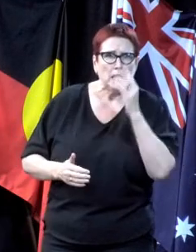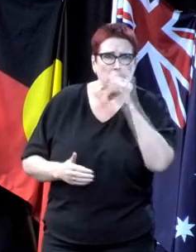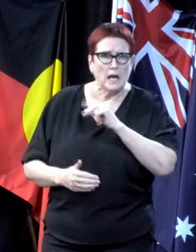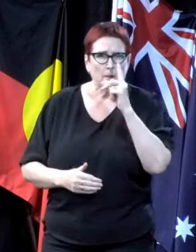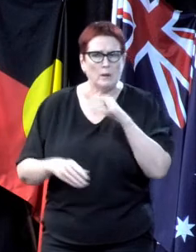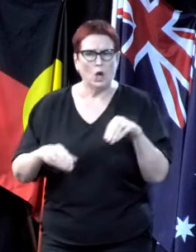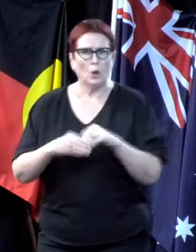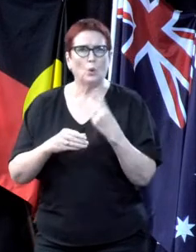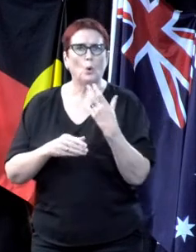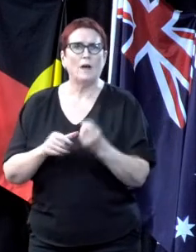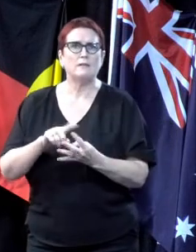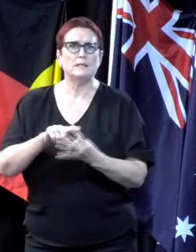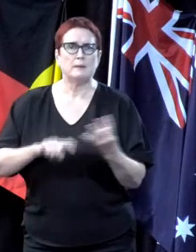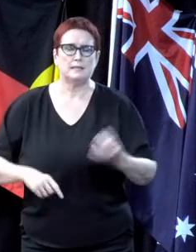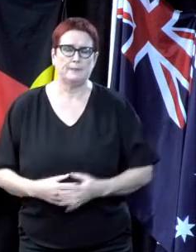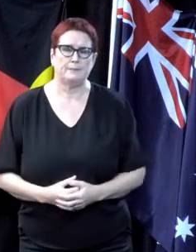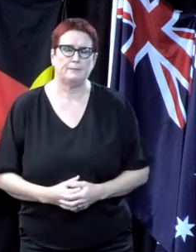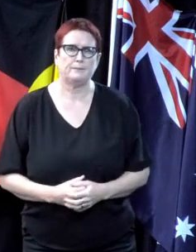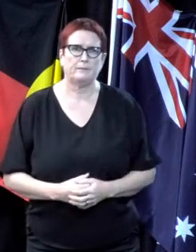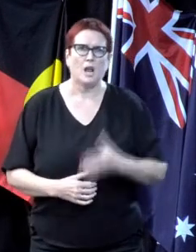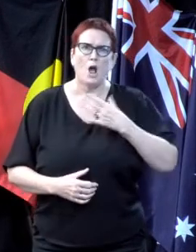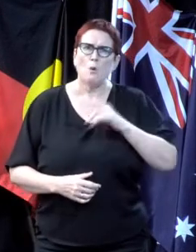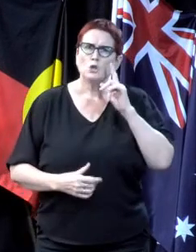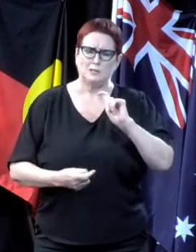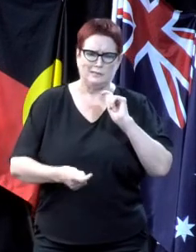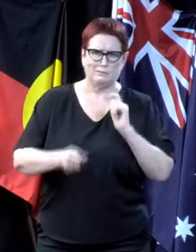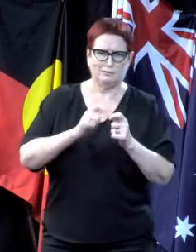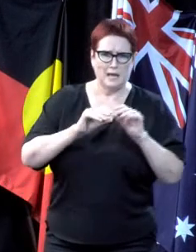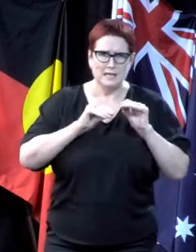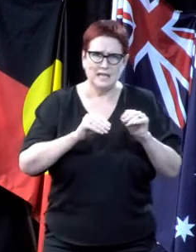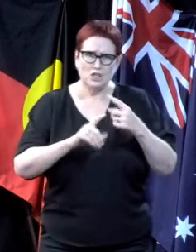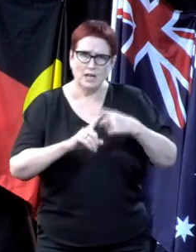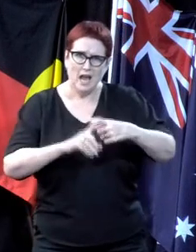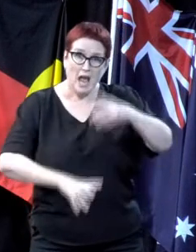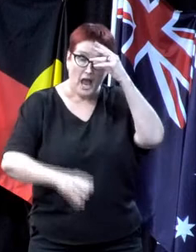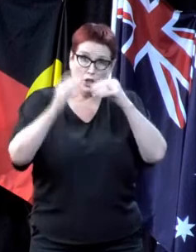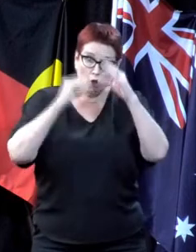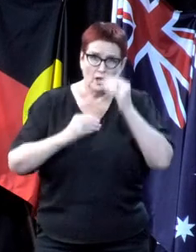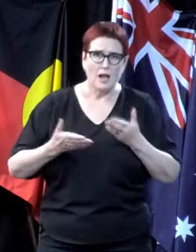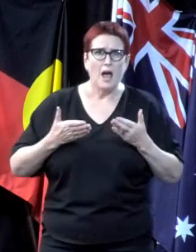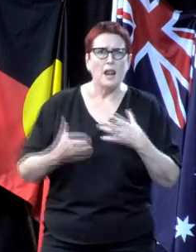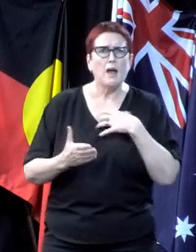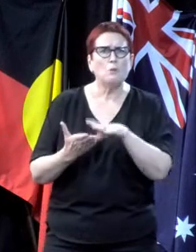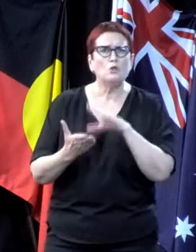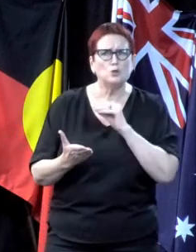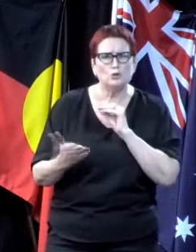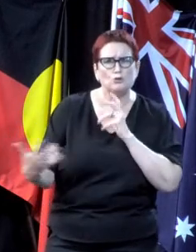Differentiated teaching and learning, enabling all students to access and engage with the Australian curriculum and participate in age-appropriate